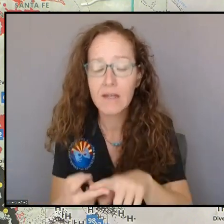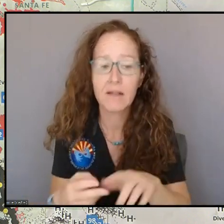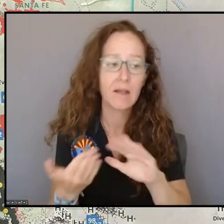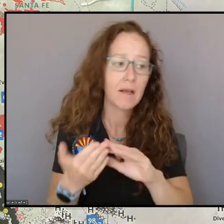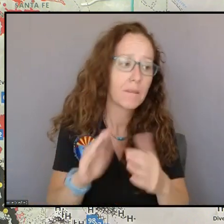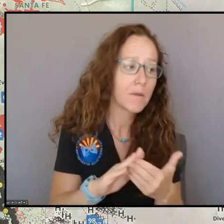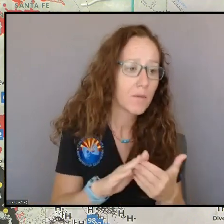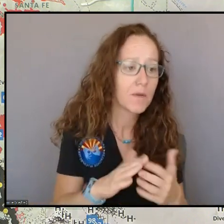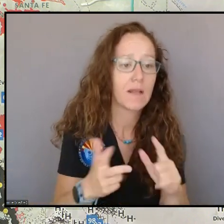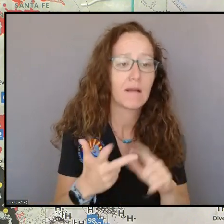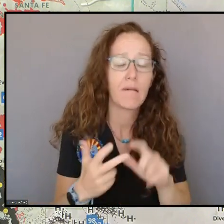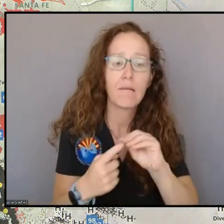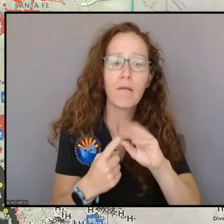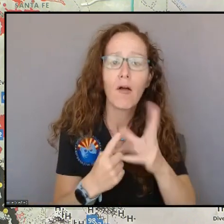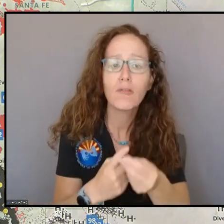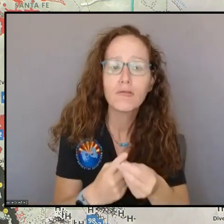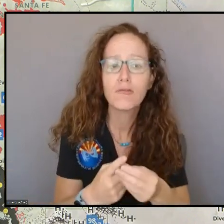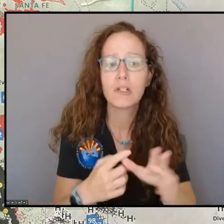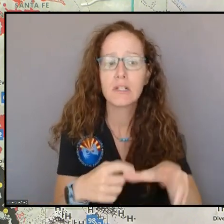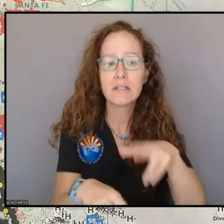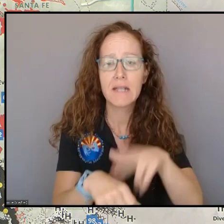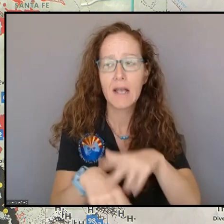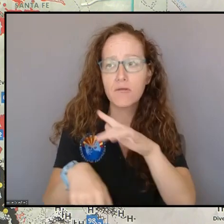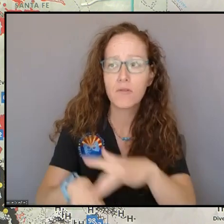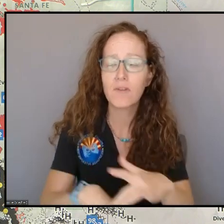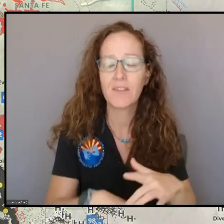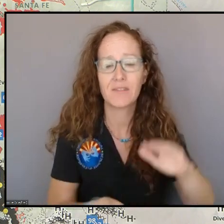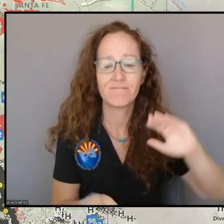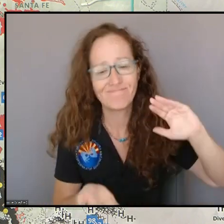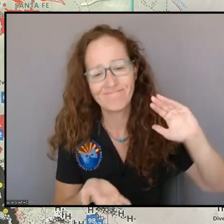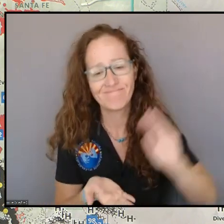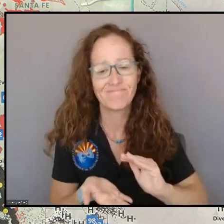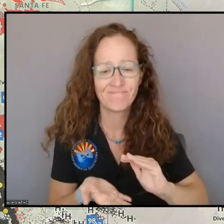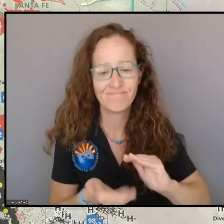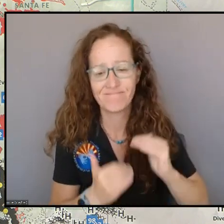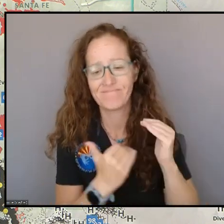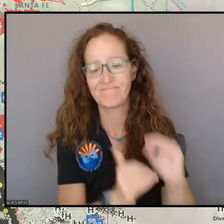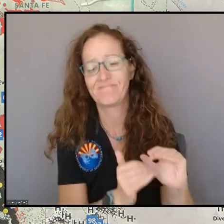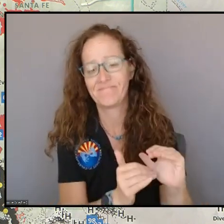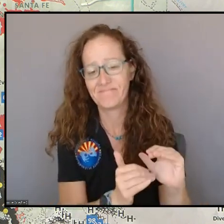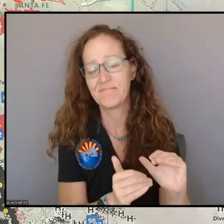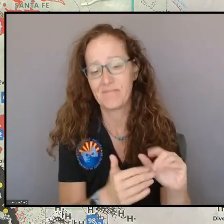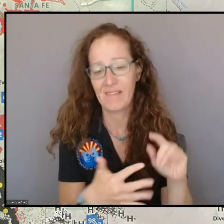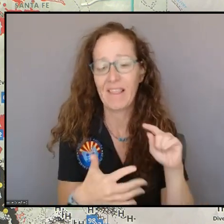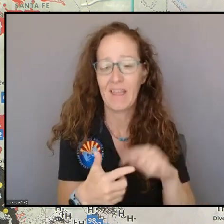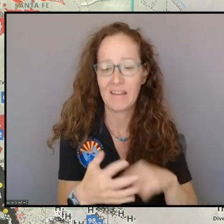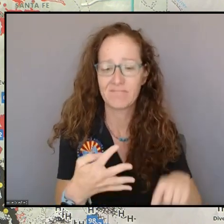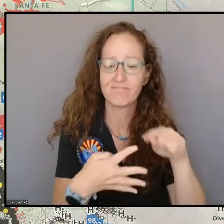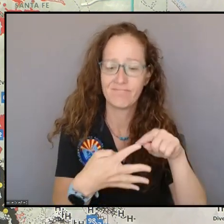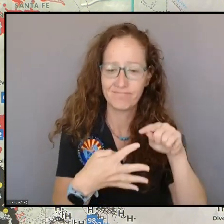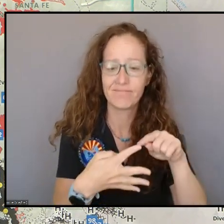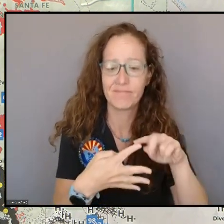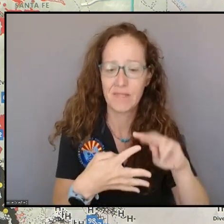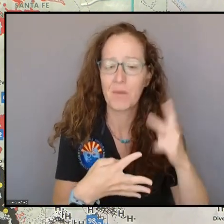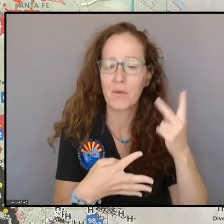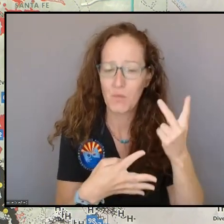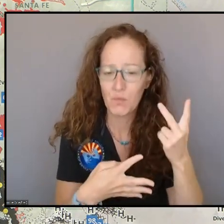natural resources that are in those areas. So, that's our #2 priority which when I think about it, that's kind of like our #1 priority. And so, as we start